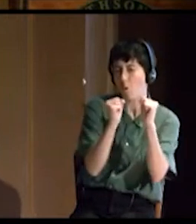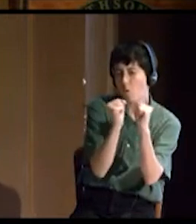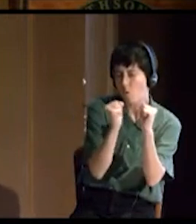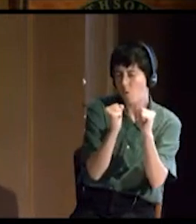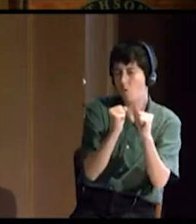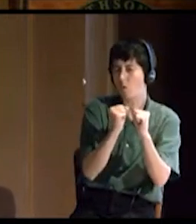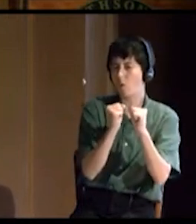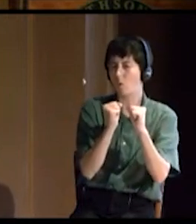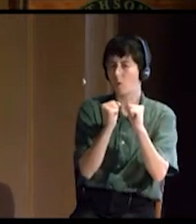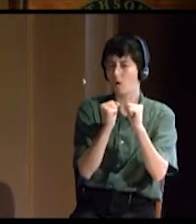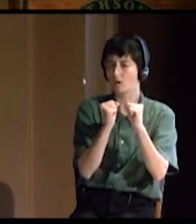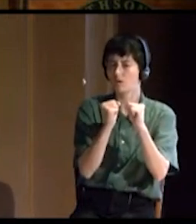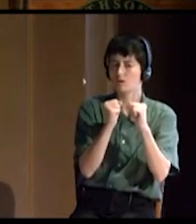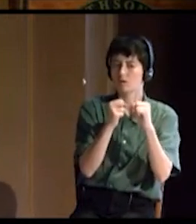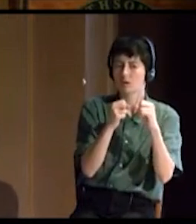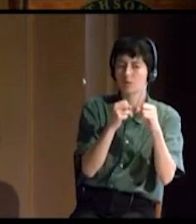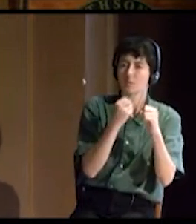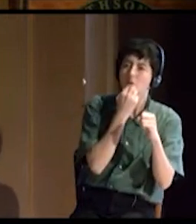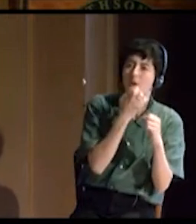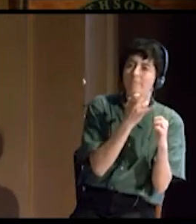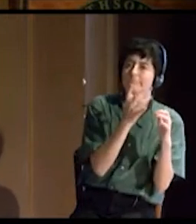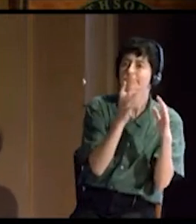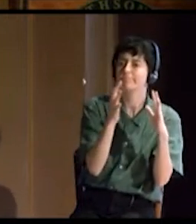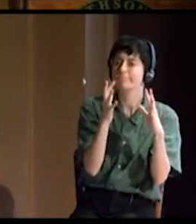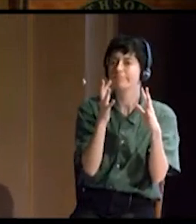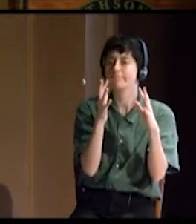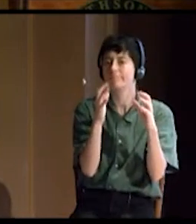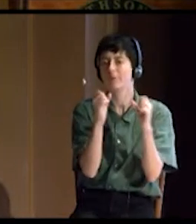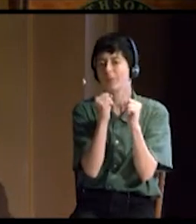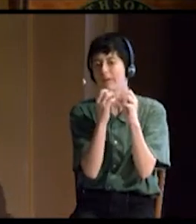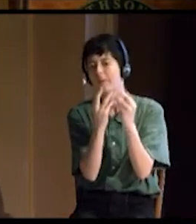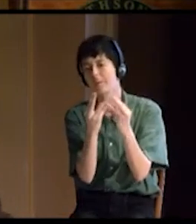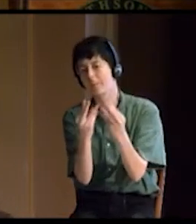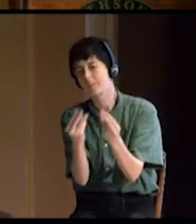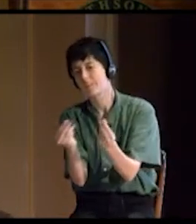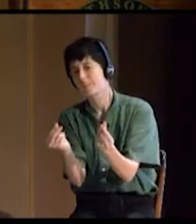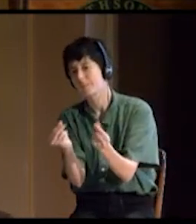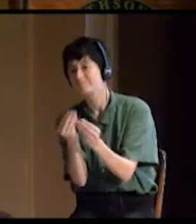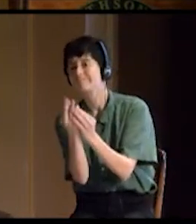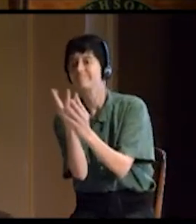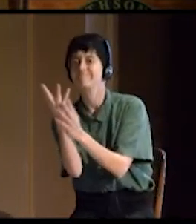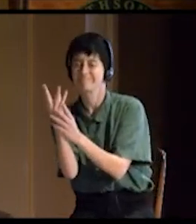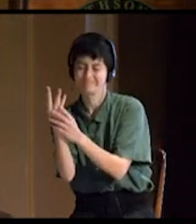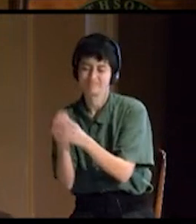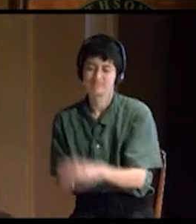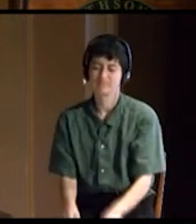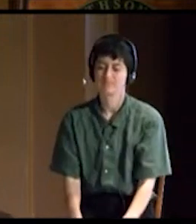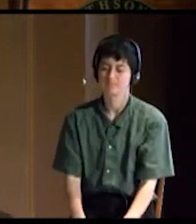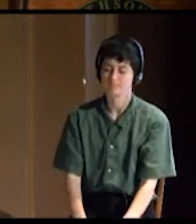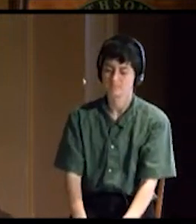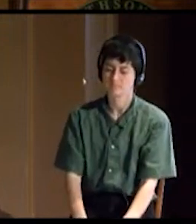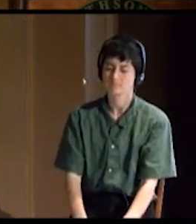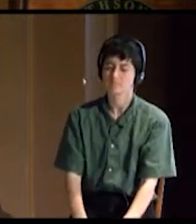are found in both temperate and tropical regions and they have both deciduous and evergreen representatives.